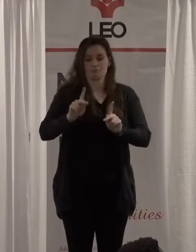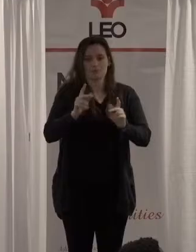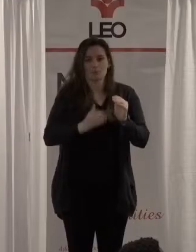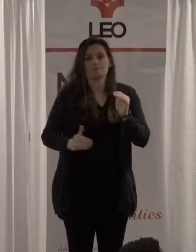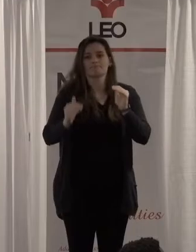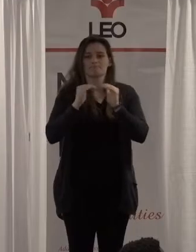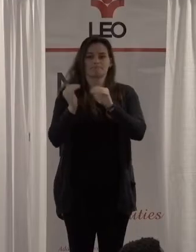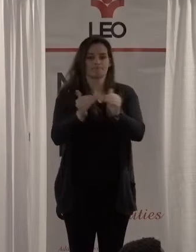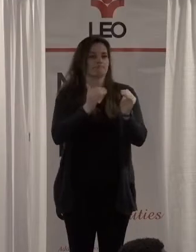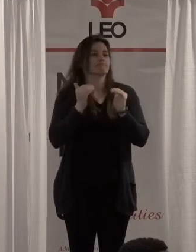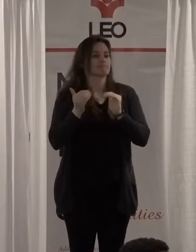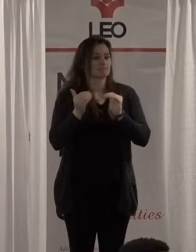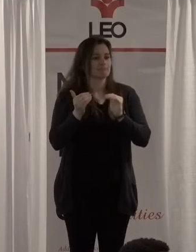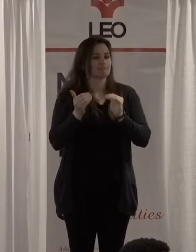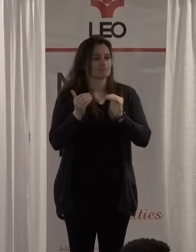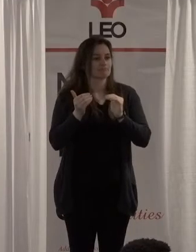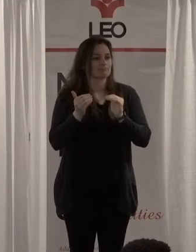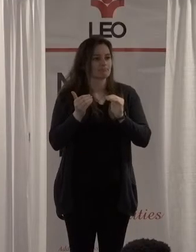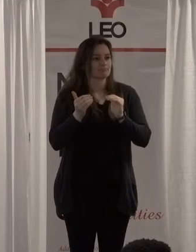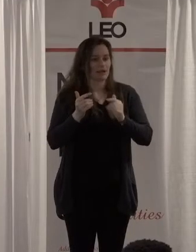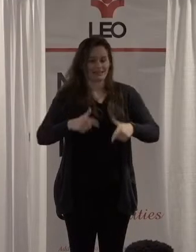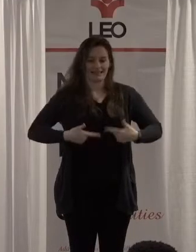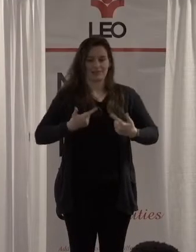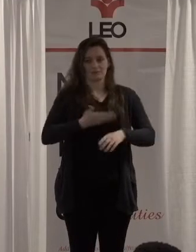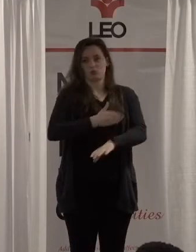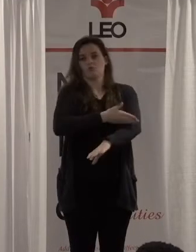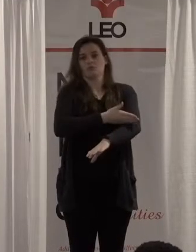BUT CHANGE TAKES TIME AND COMMITMENT